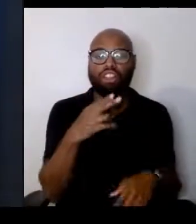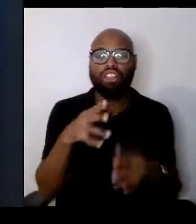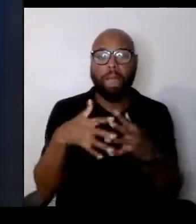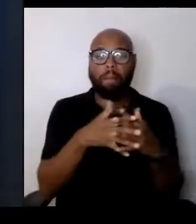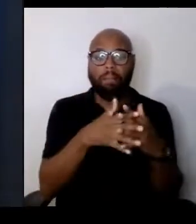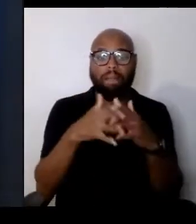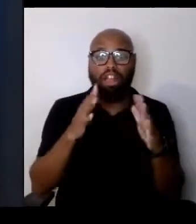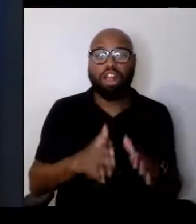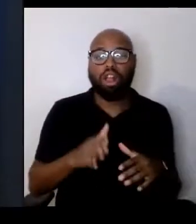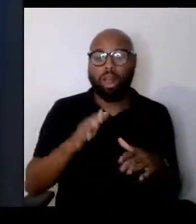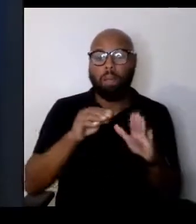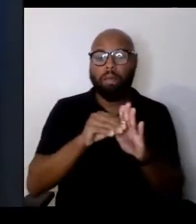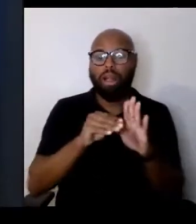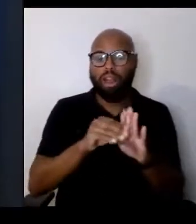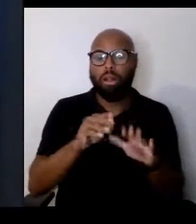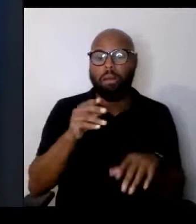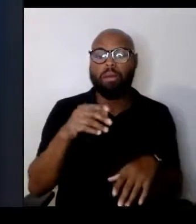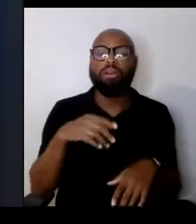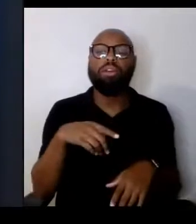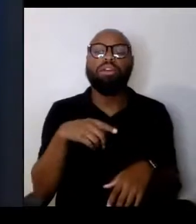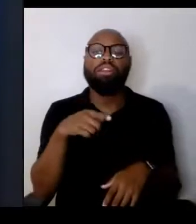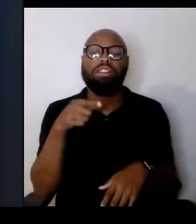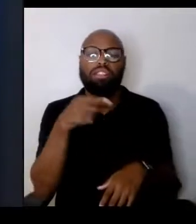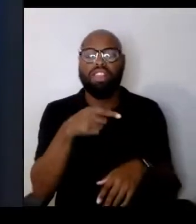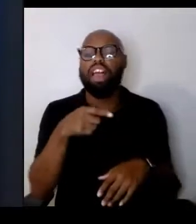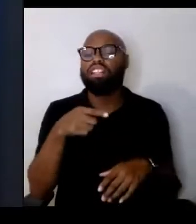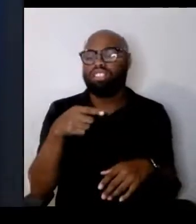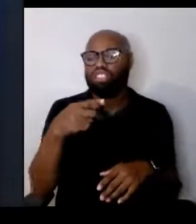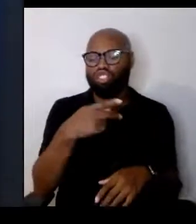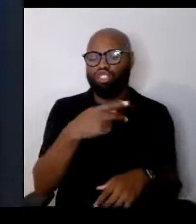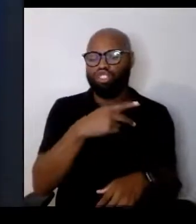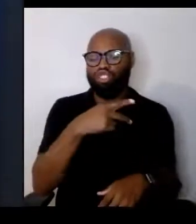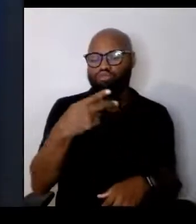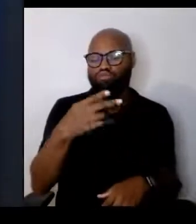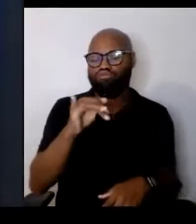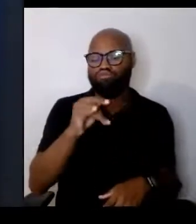It's a Princeton press release, and she talks about